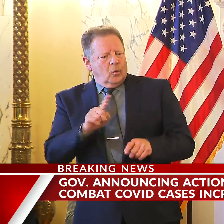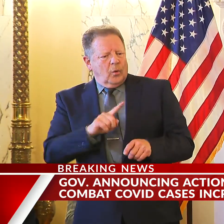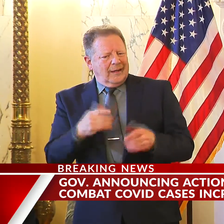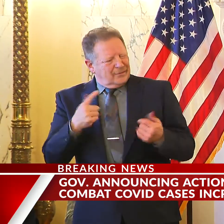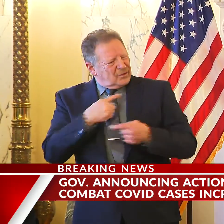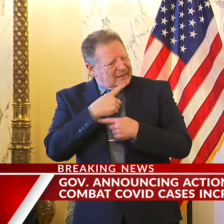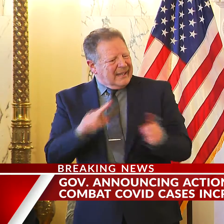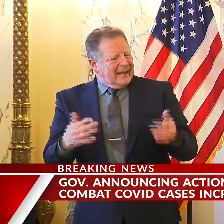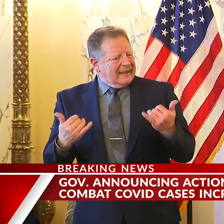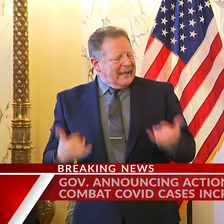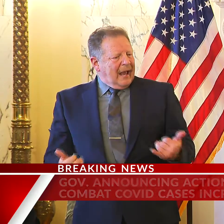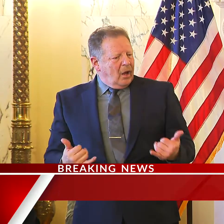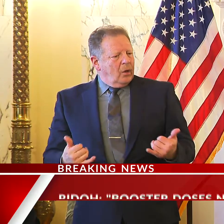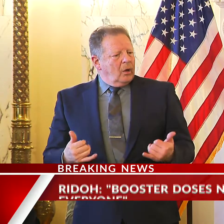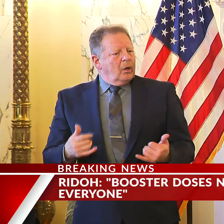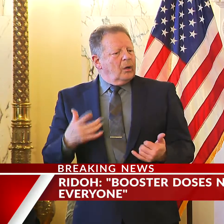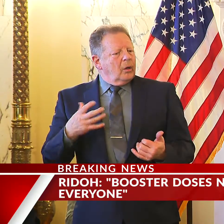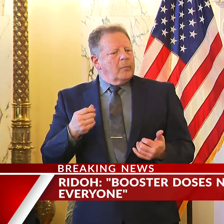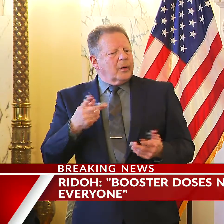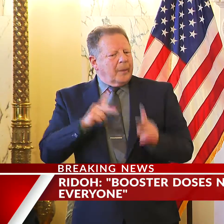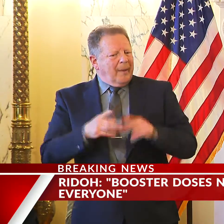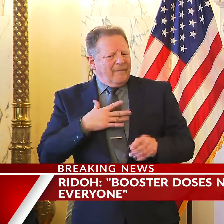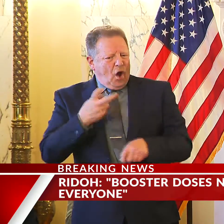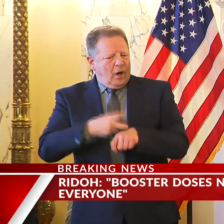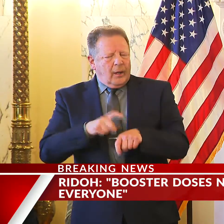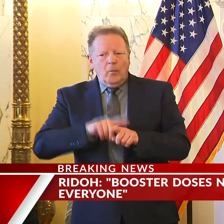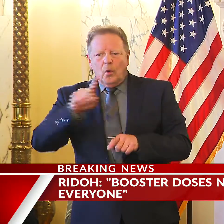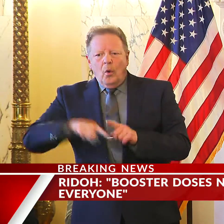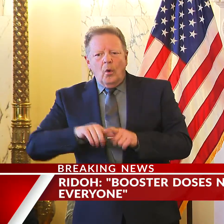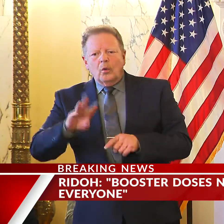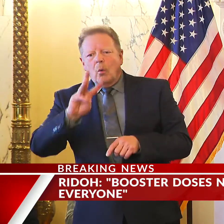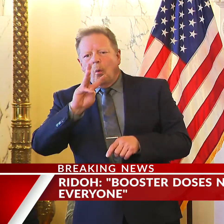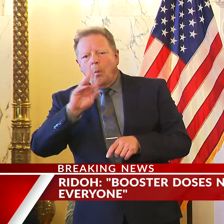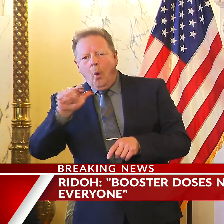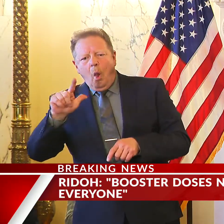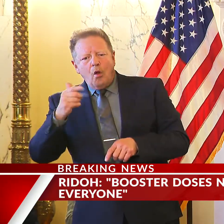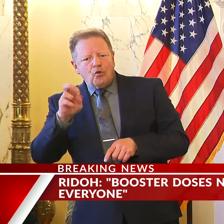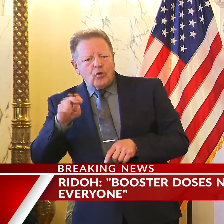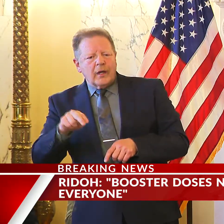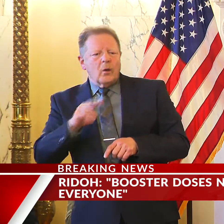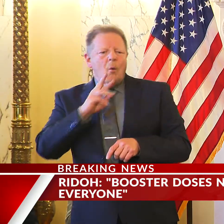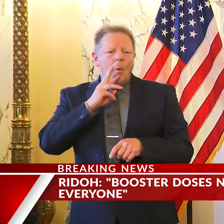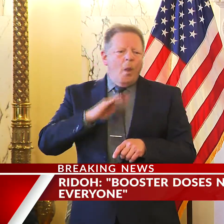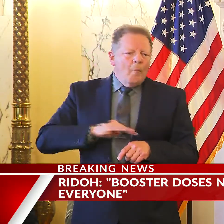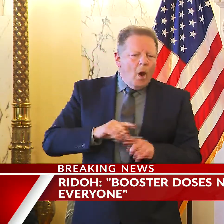VACCINATION SITES BECAUSE FOLKS KNOW WHERE THOSE ARE AND MANY PEOPLE ARE HAVING TROUBLE GETTING APPOINTMENTS FOR THE